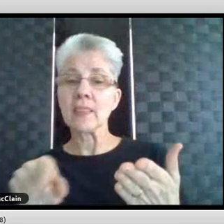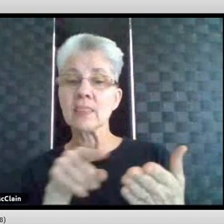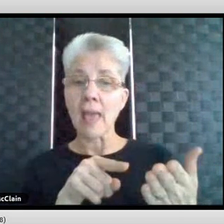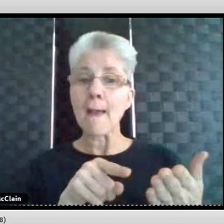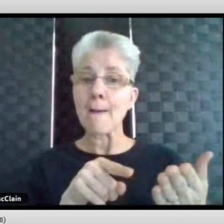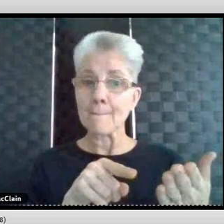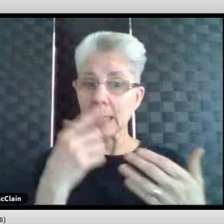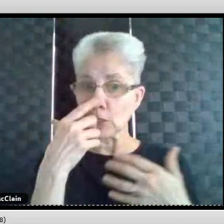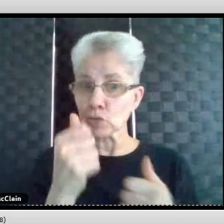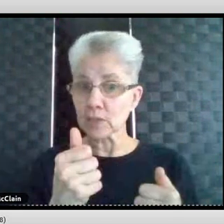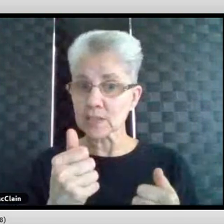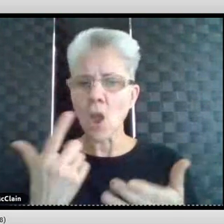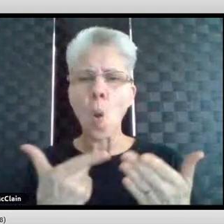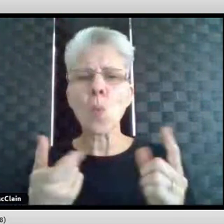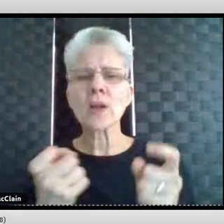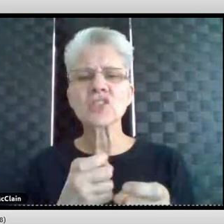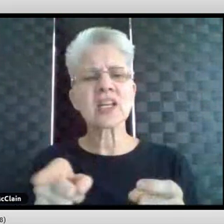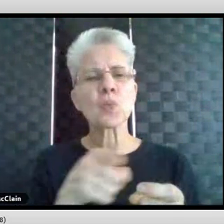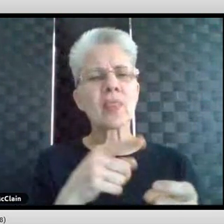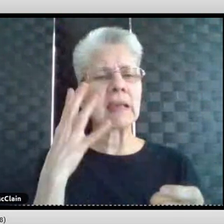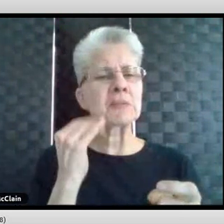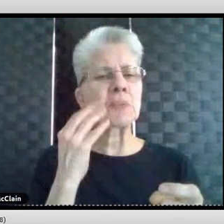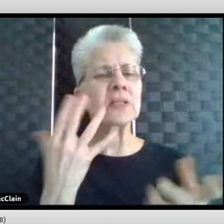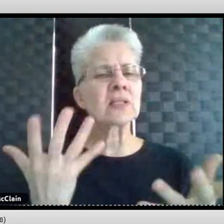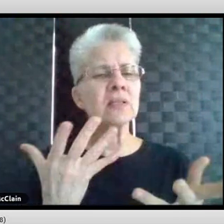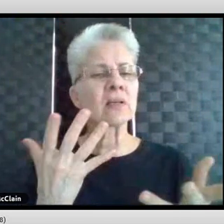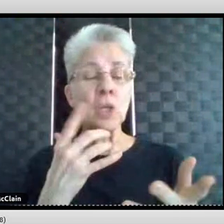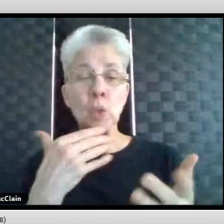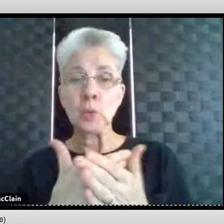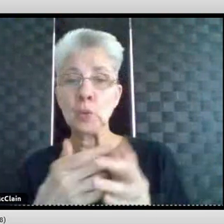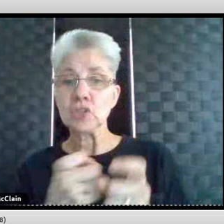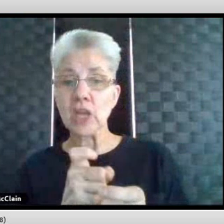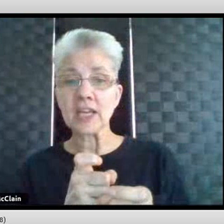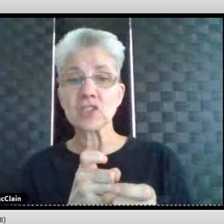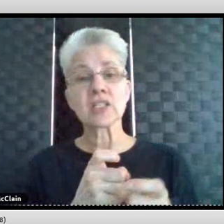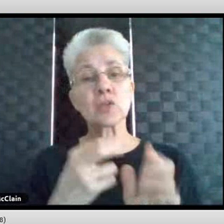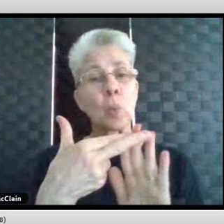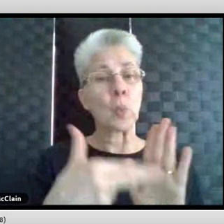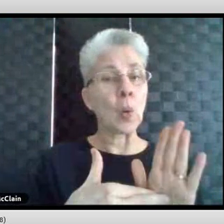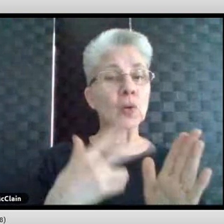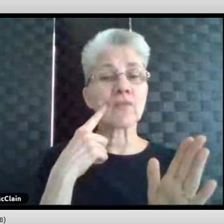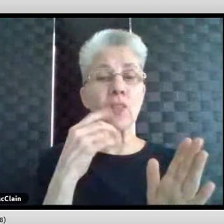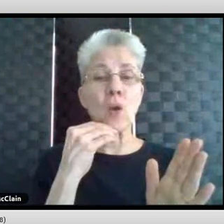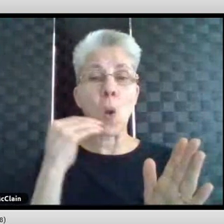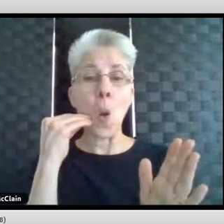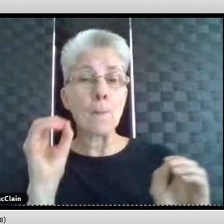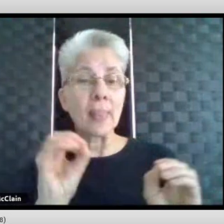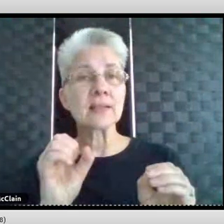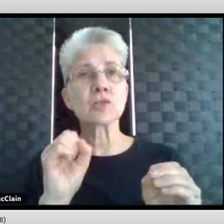what changes are they going to face?" Are there new changes in what regulations might be for the homeless or for whatever,